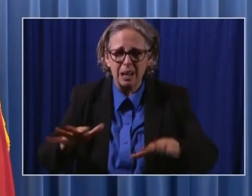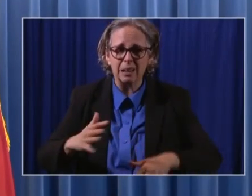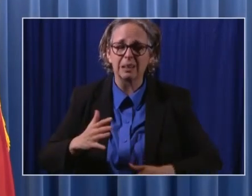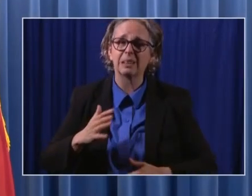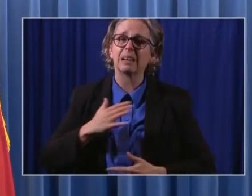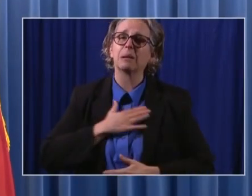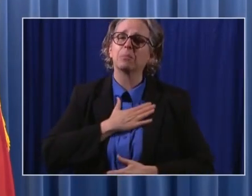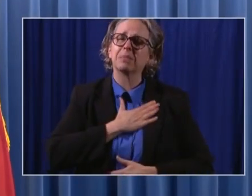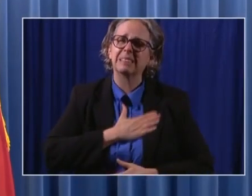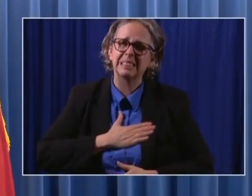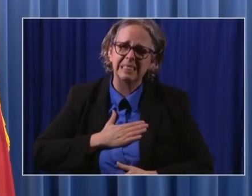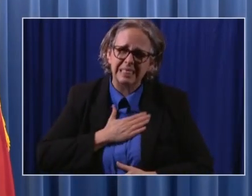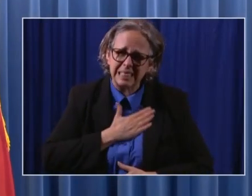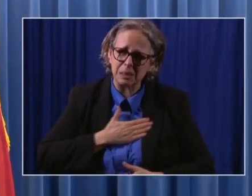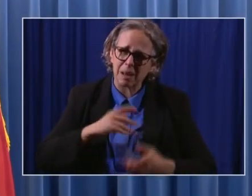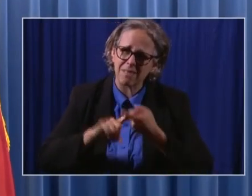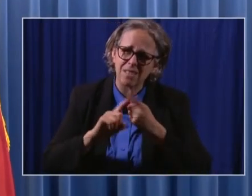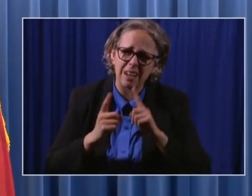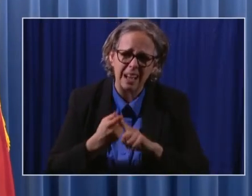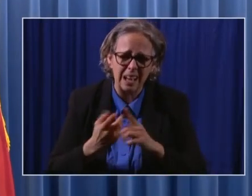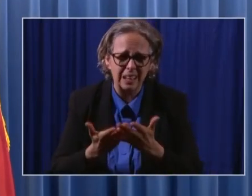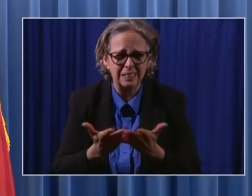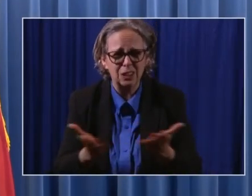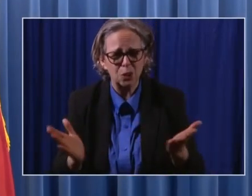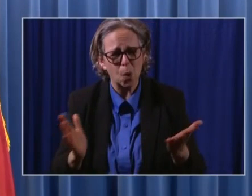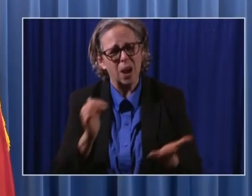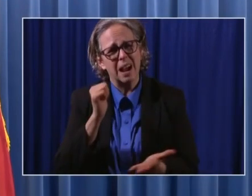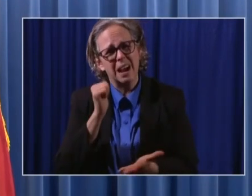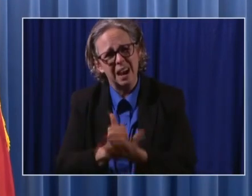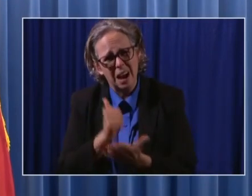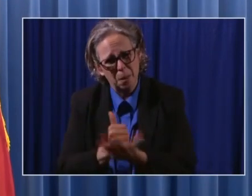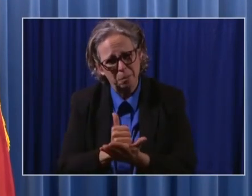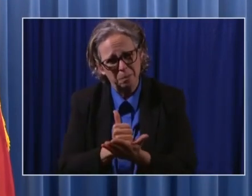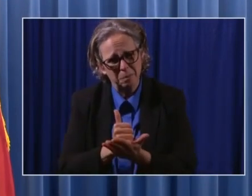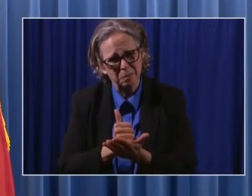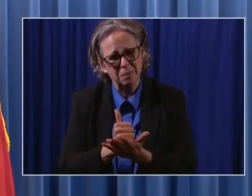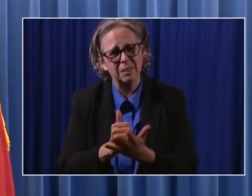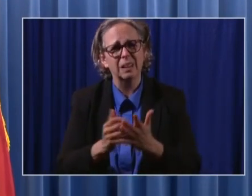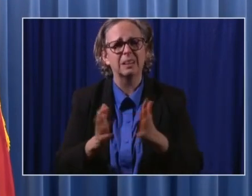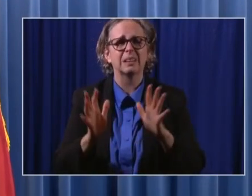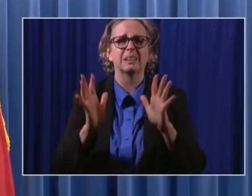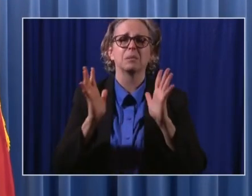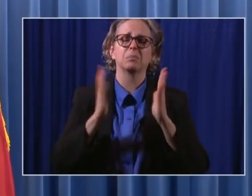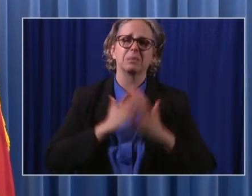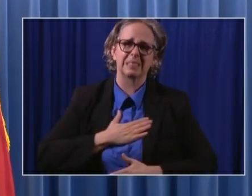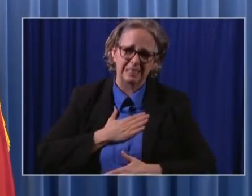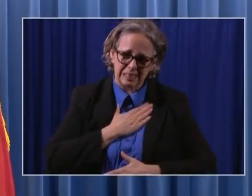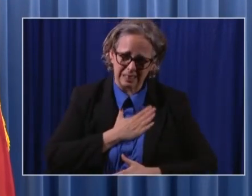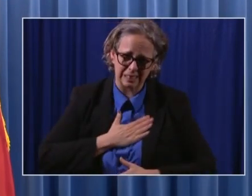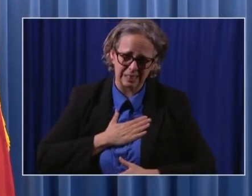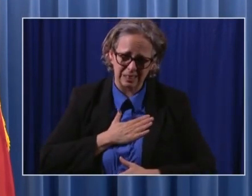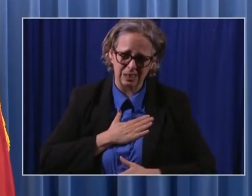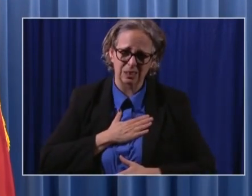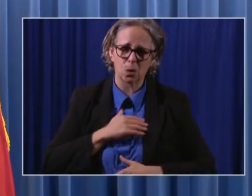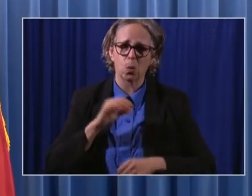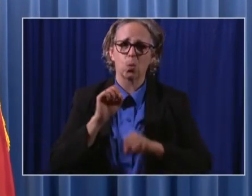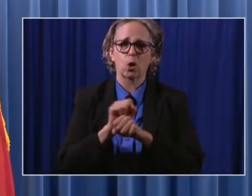ARE WORKING VERY HARD TO CONTAIN THE VIRUS, THEY SAY TO MY FRIENDS IN ALLEN COUNTY THAT THEY REALLY NEED YOUR HELP.